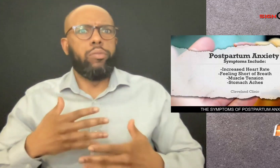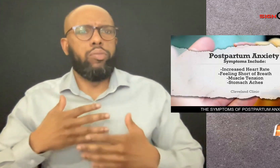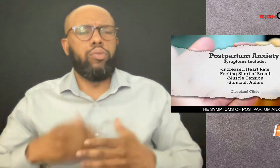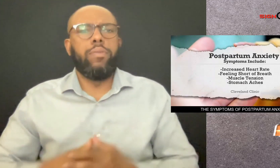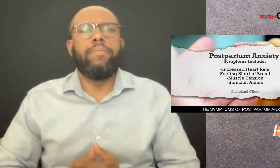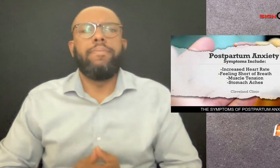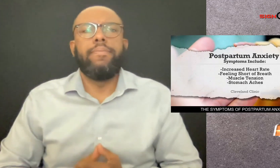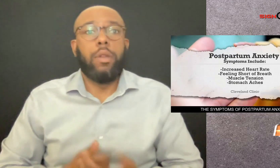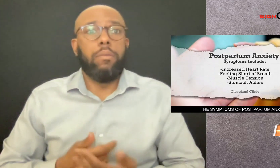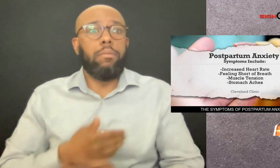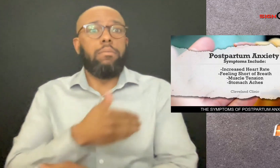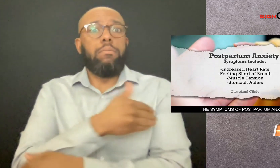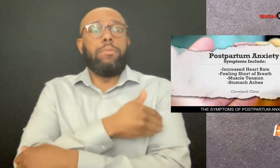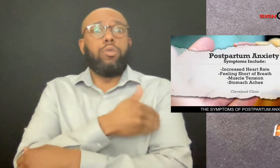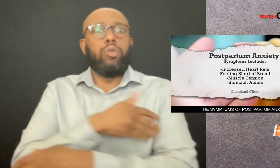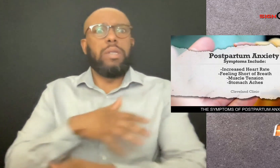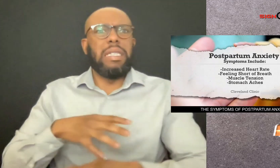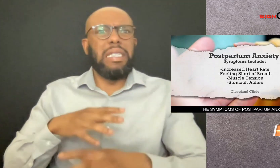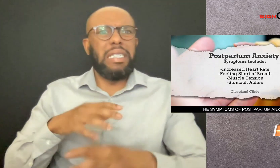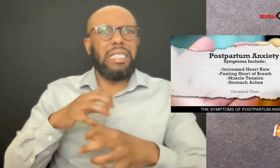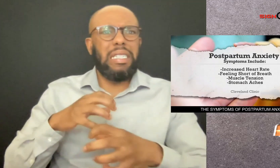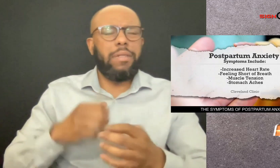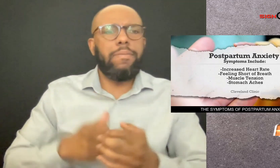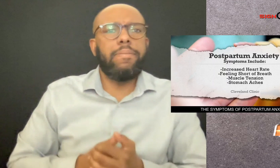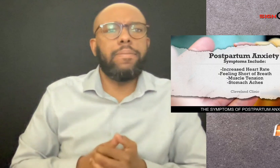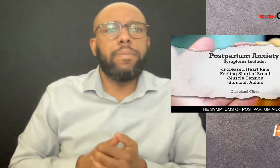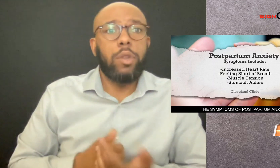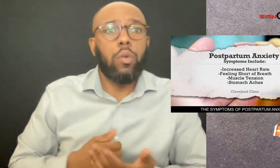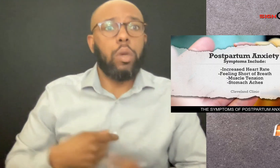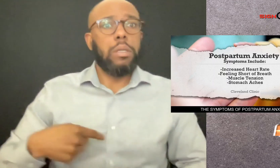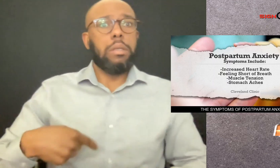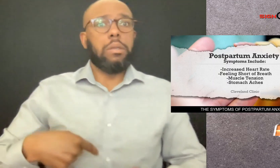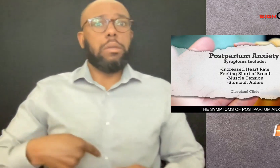muscle tension or stomach aches